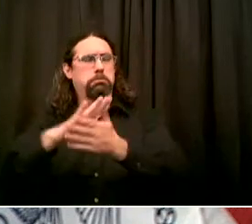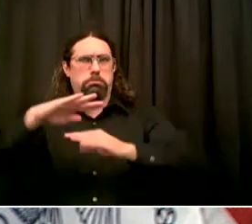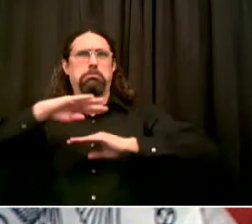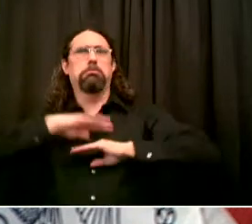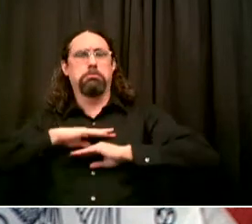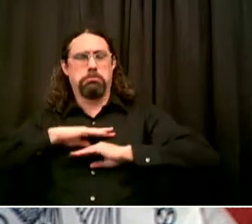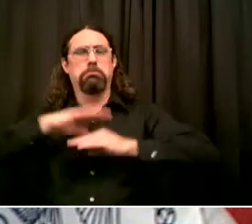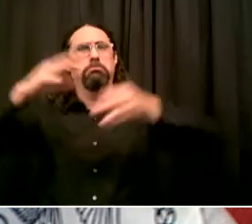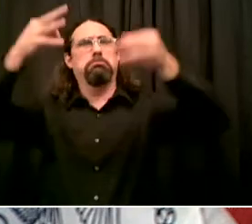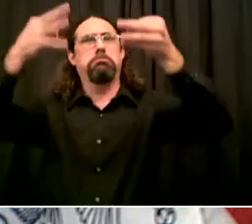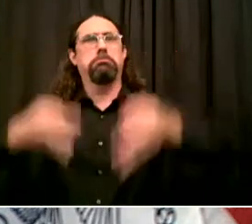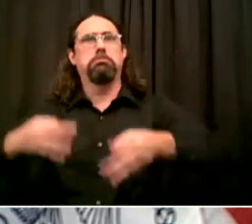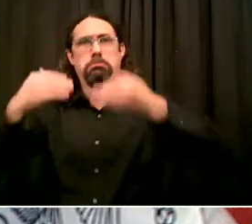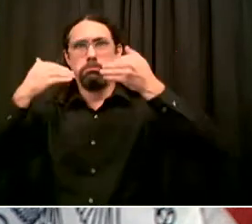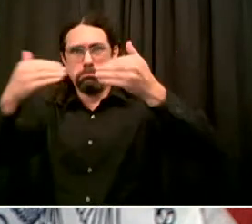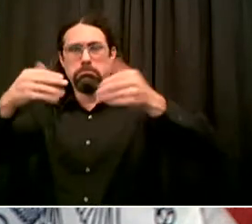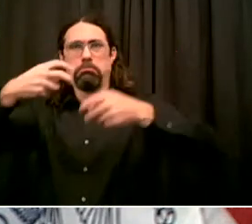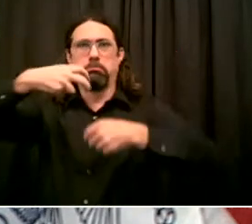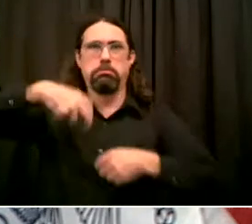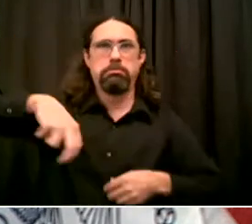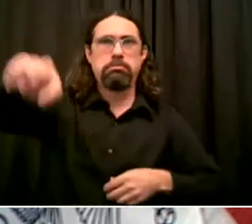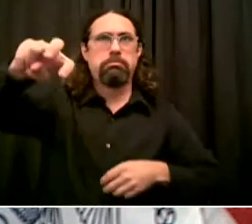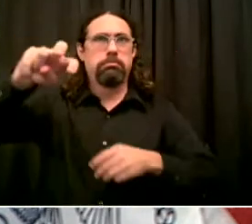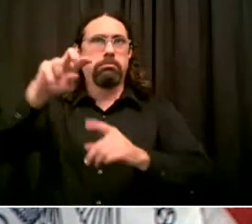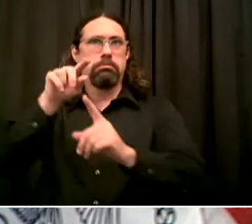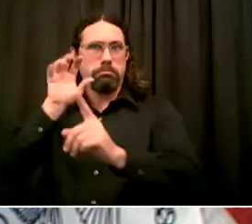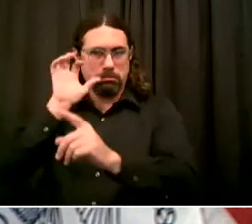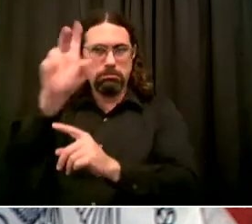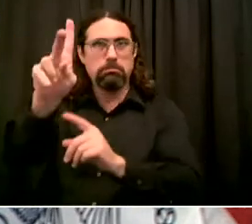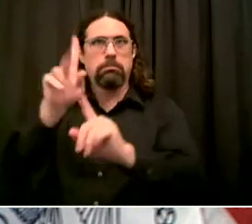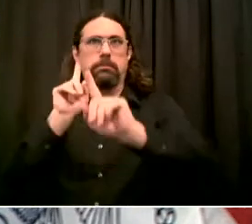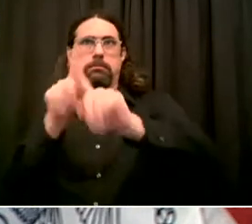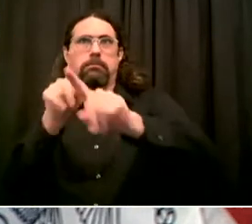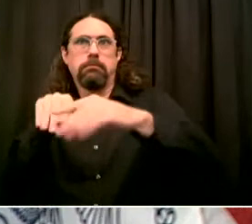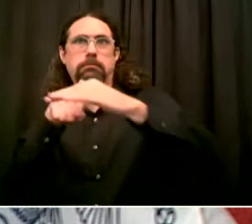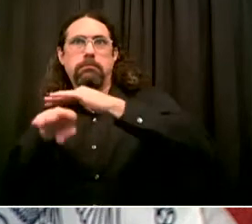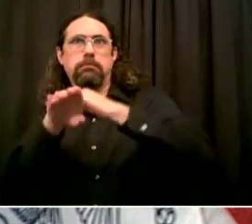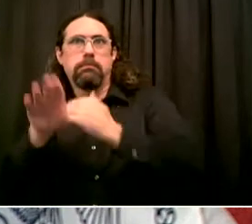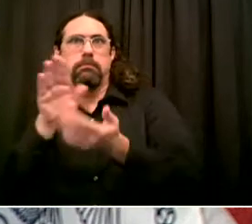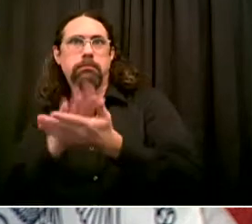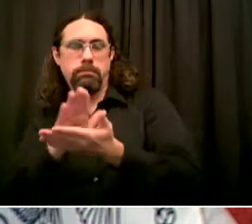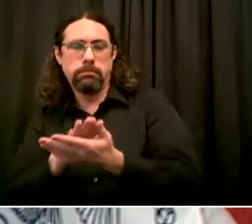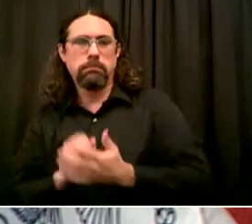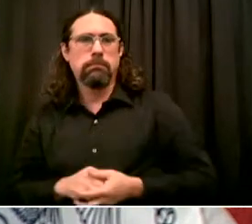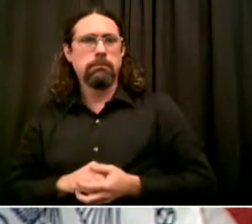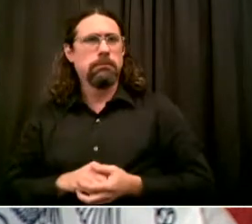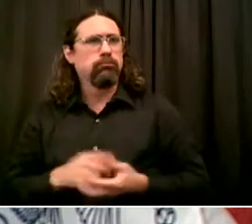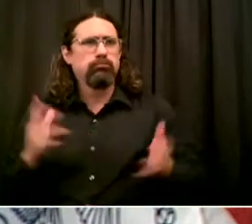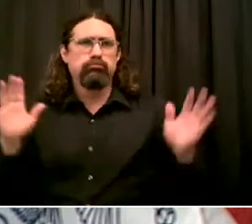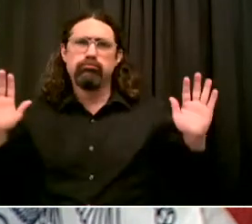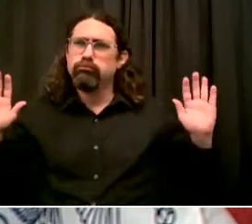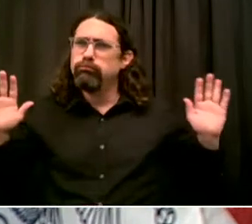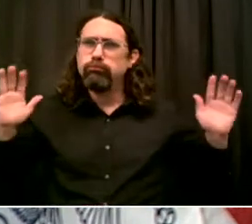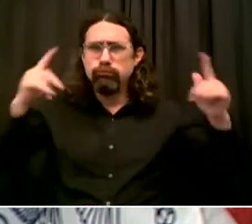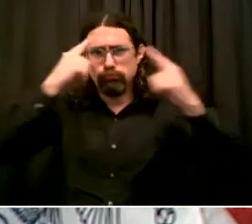CASES WE ARE HAVING, THE TIME FOR PARENT TO DECIDE WHAT WORKS FOR THEM INFORM THEY PREFER ALL REREMOTE, THAT'S